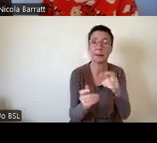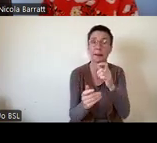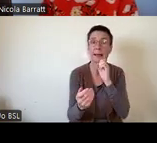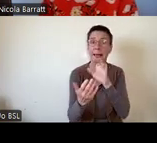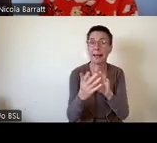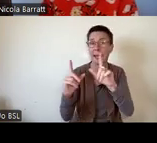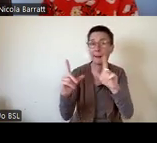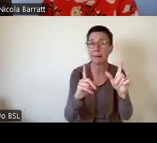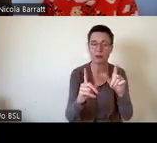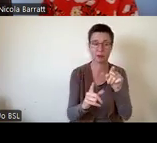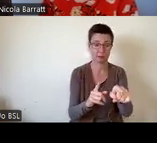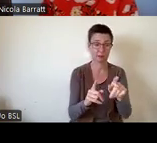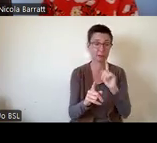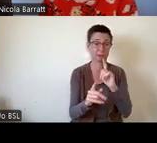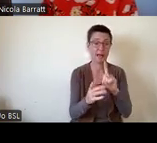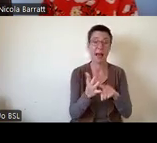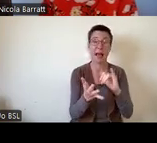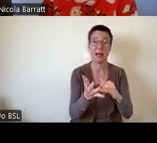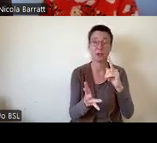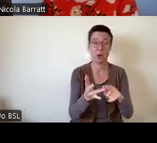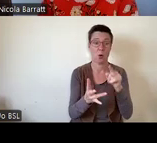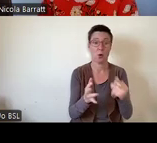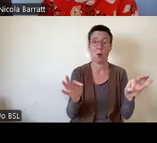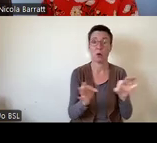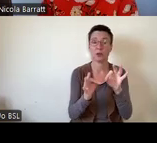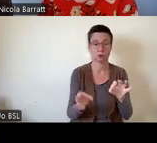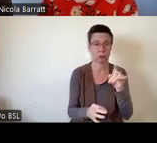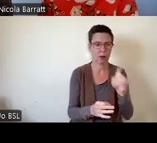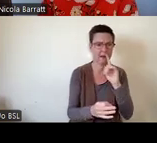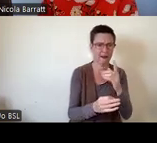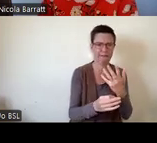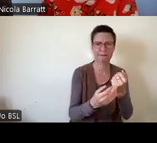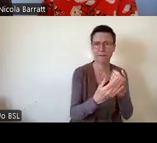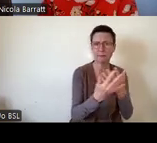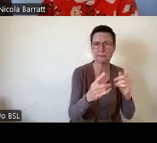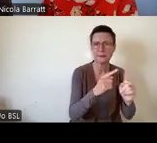You can see this one from London Symphony Orchestra. They've put multiple images into this post.